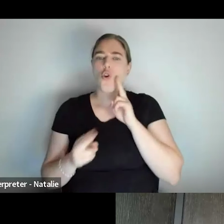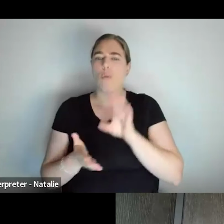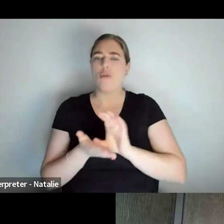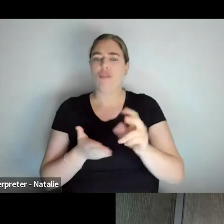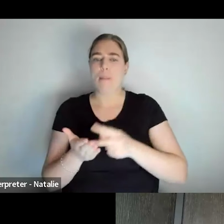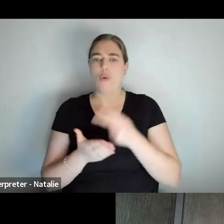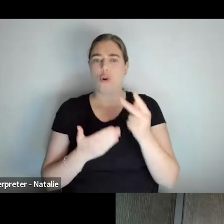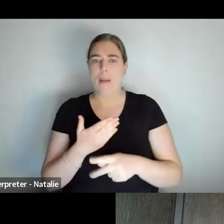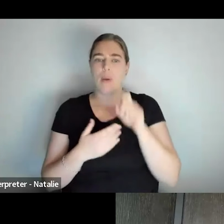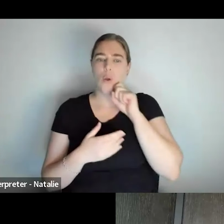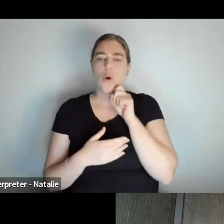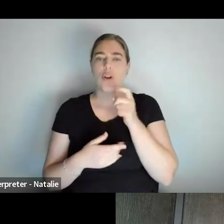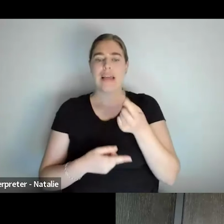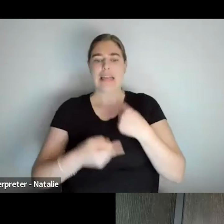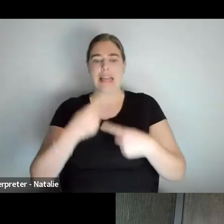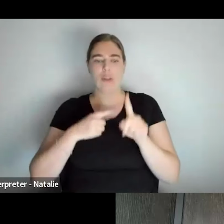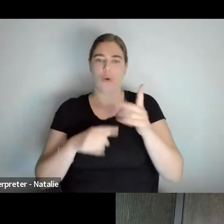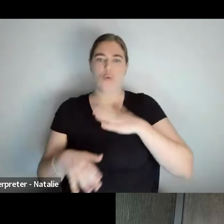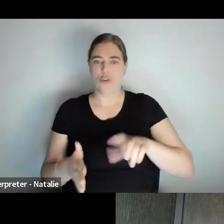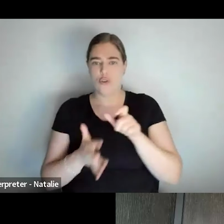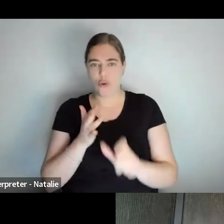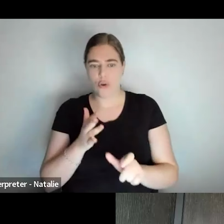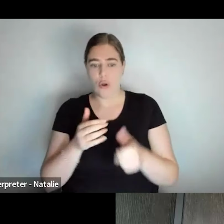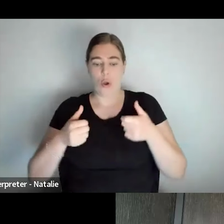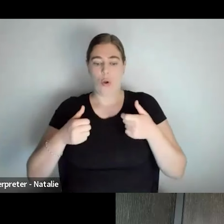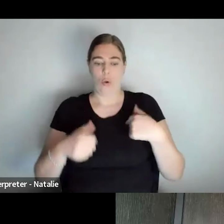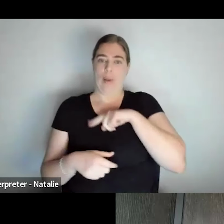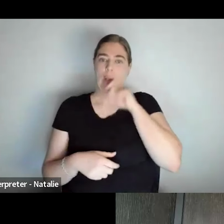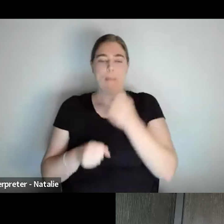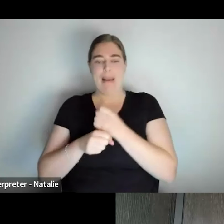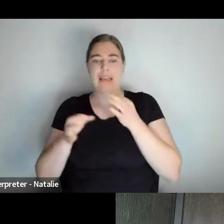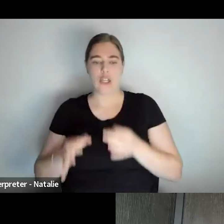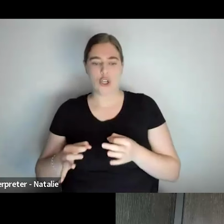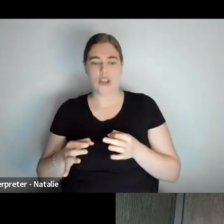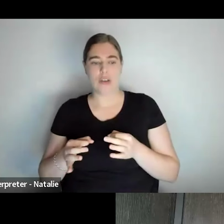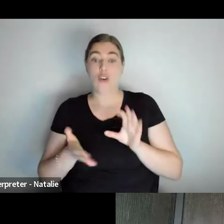you would tell us what you want to do, we make a decision whether to fund you, you go away and do